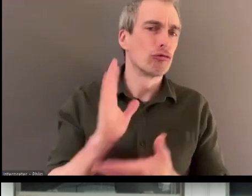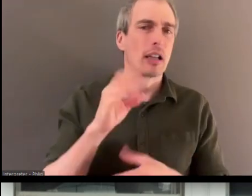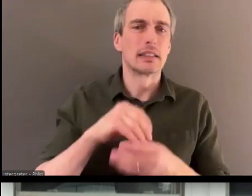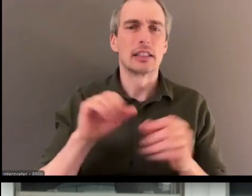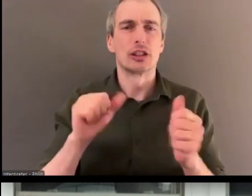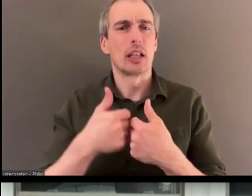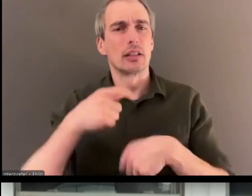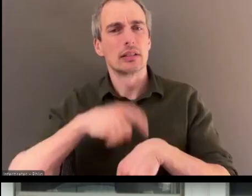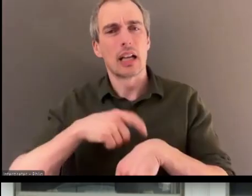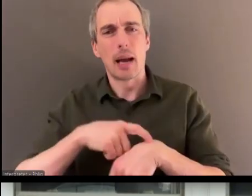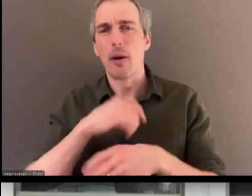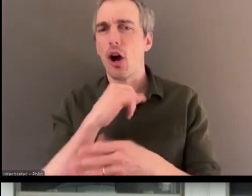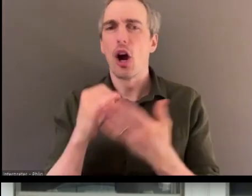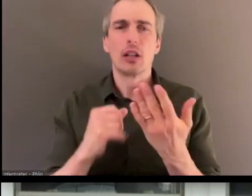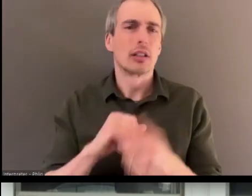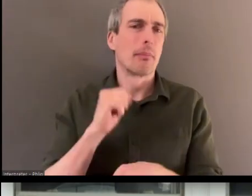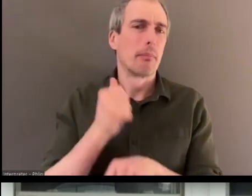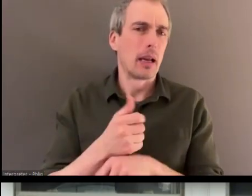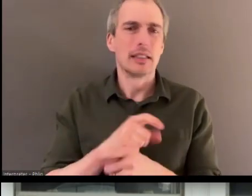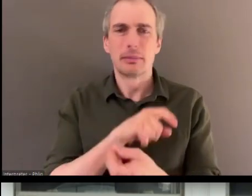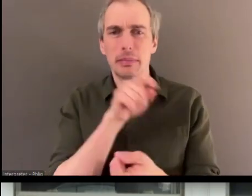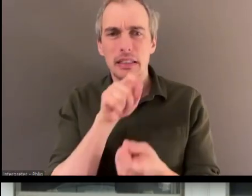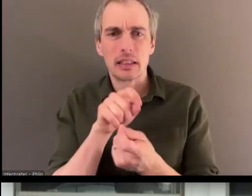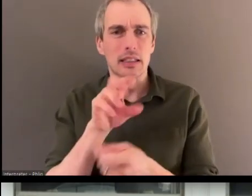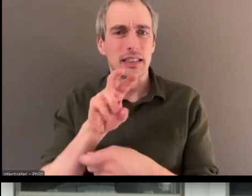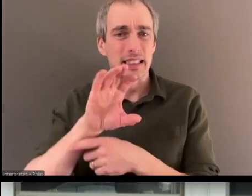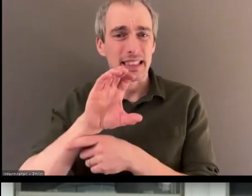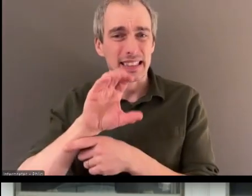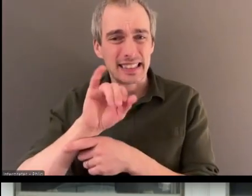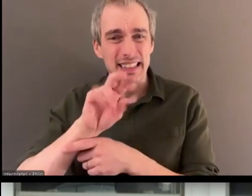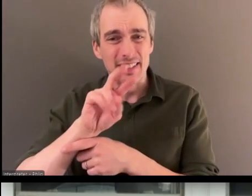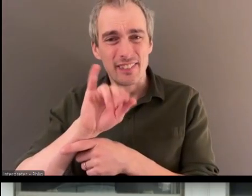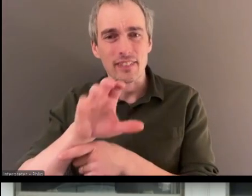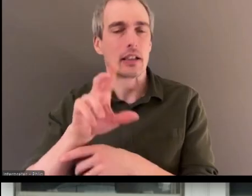And there are images for everything.